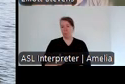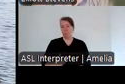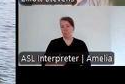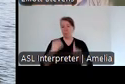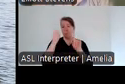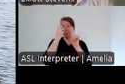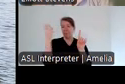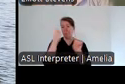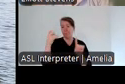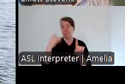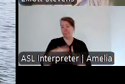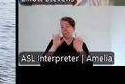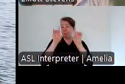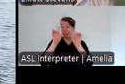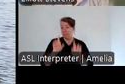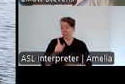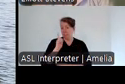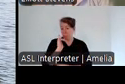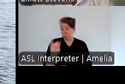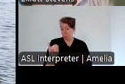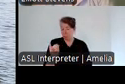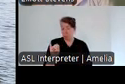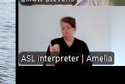And so I've used this document in my teaching.